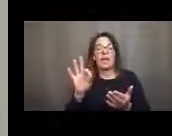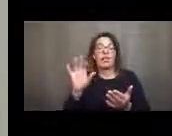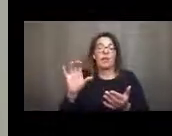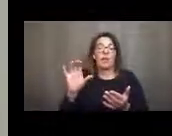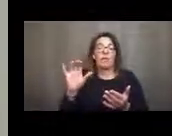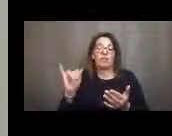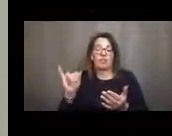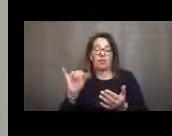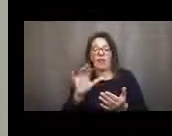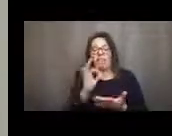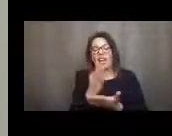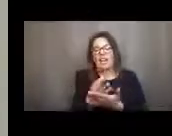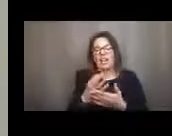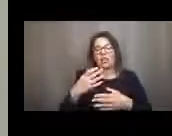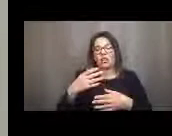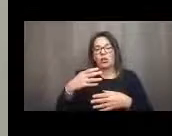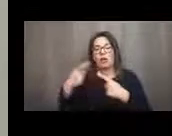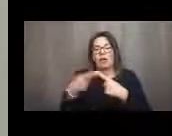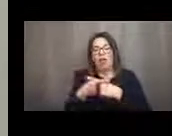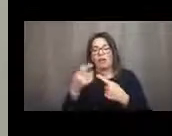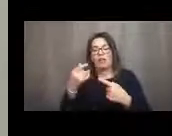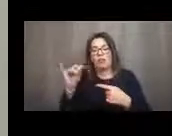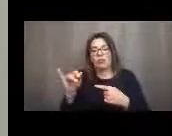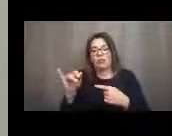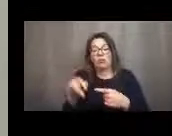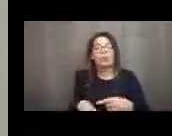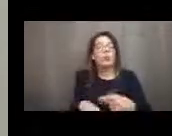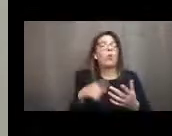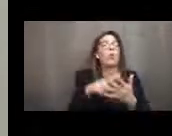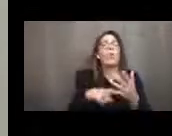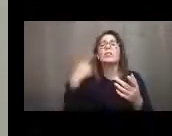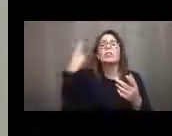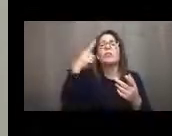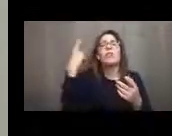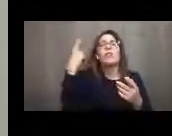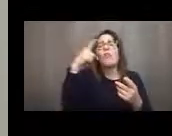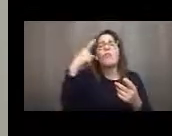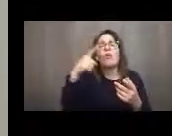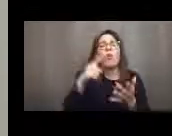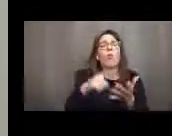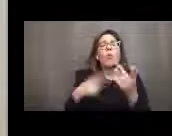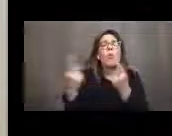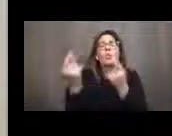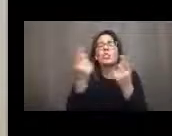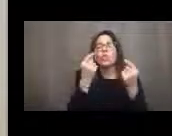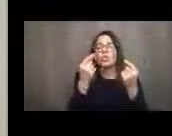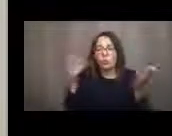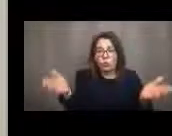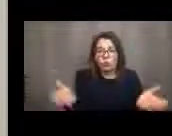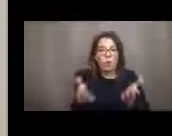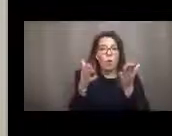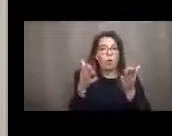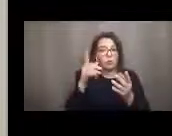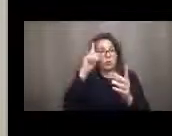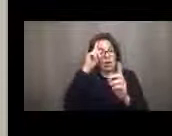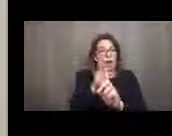Okay. So, what's the purpose of the FCOI regulation? This regulation promotes objectivity in research